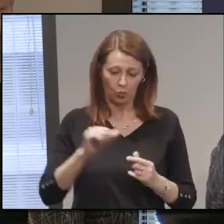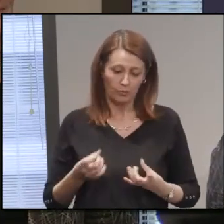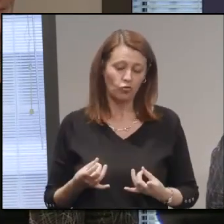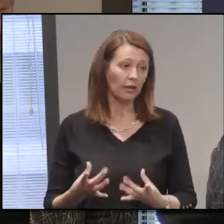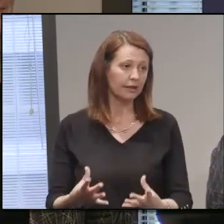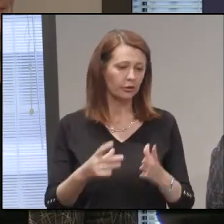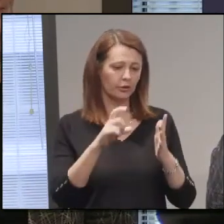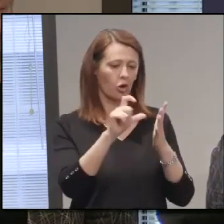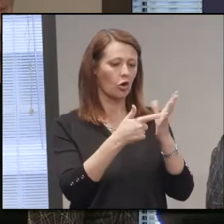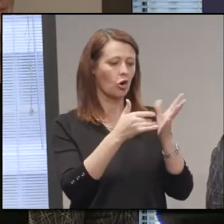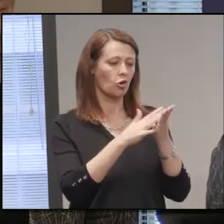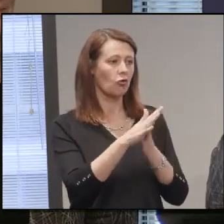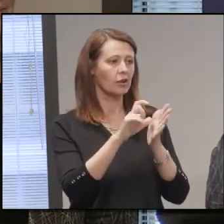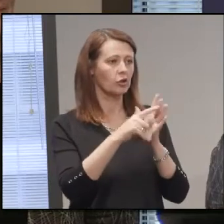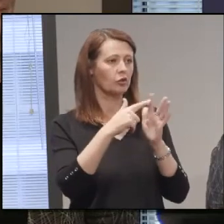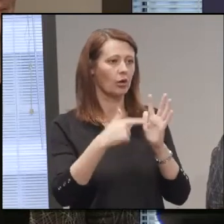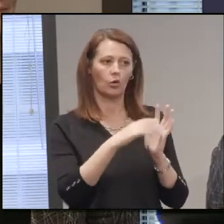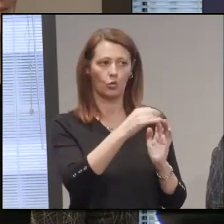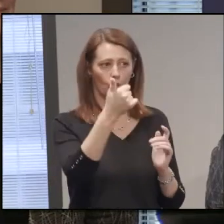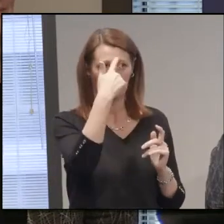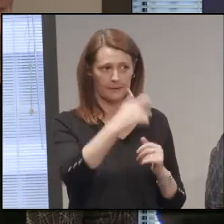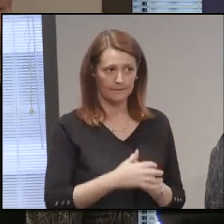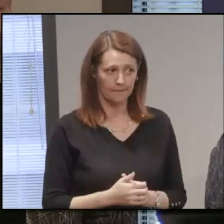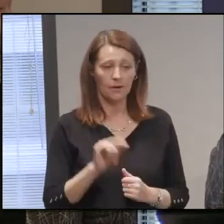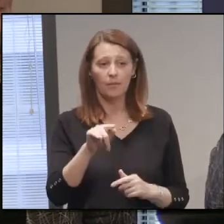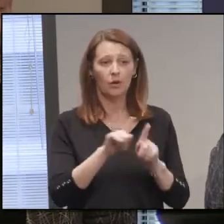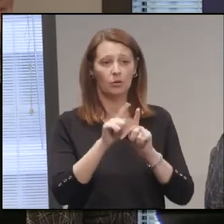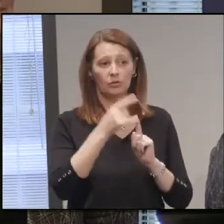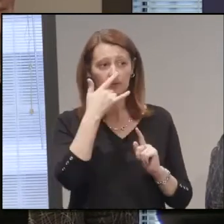dieting is not a good not a good idea. There's also unfortunately no doubt that you did pass some